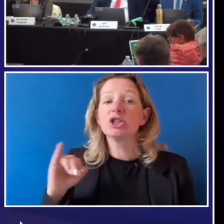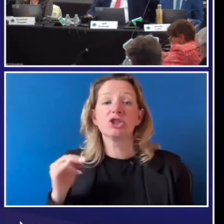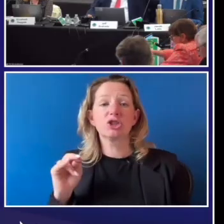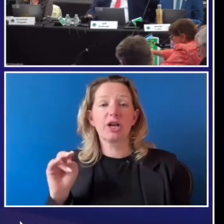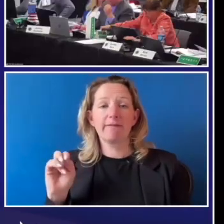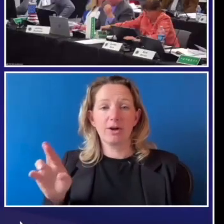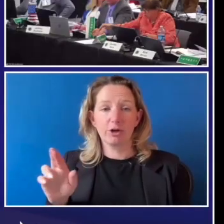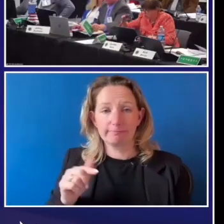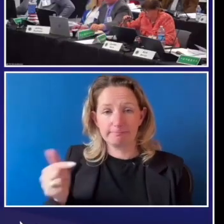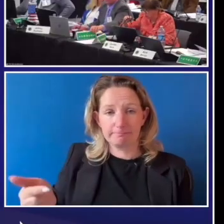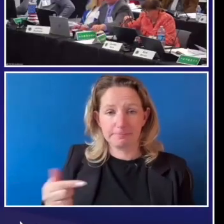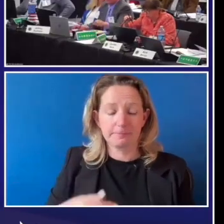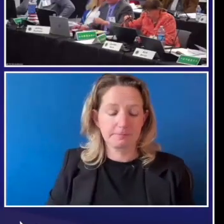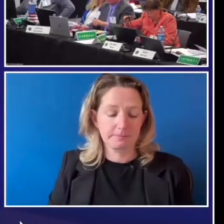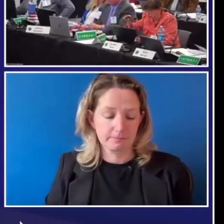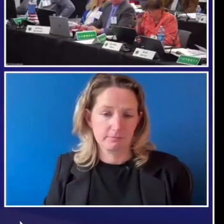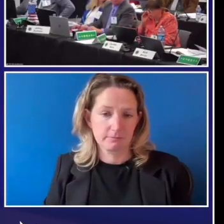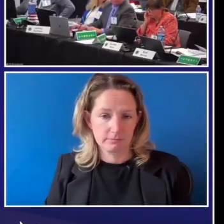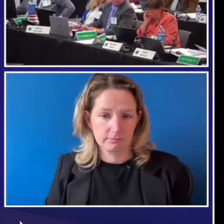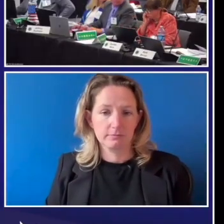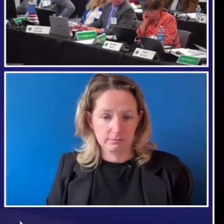So, um, I just 1st wanted to,